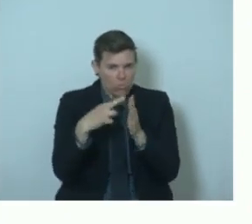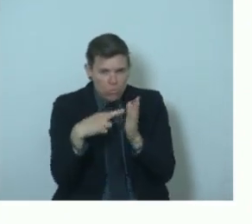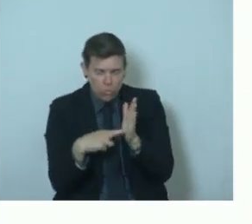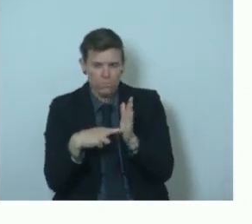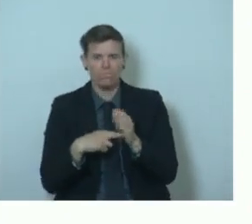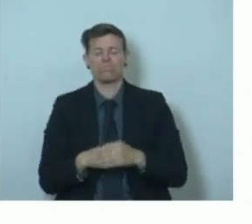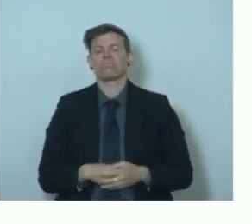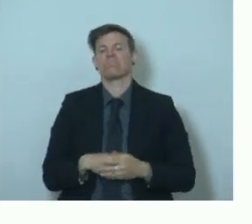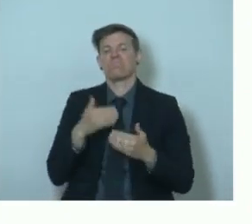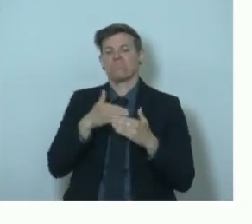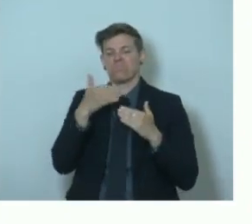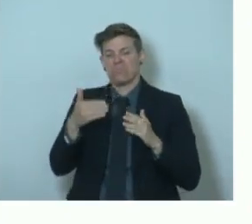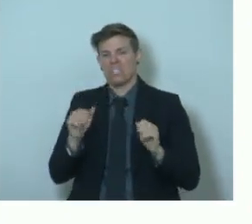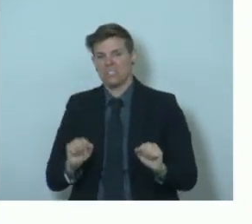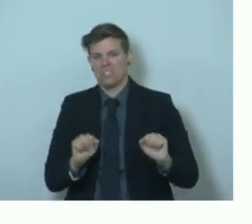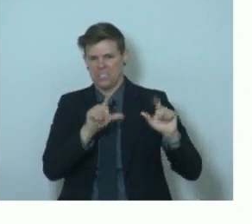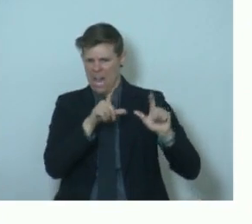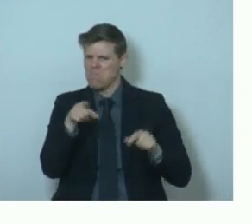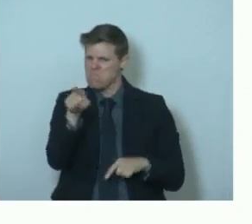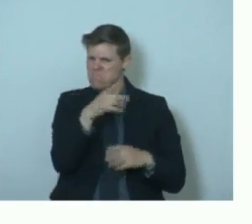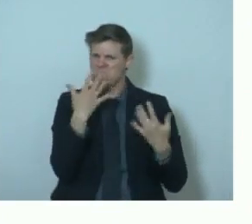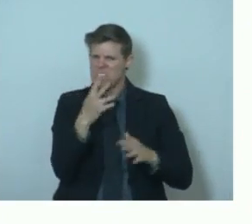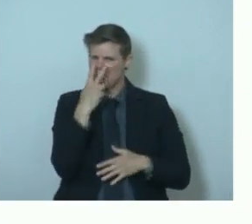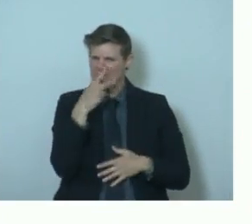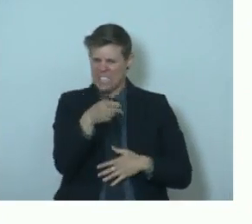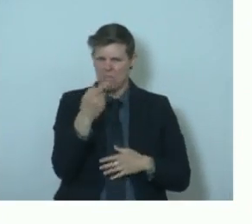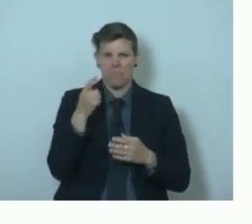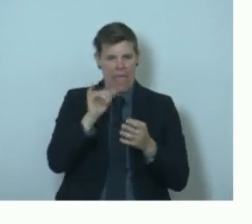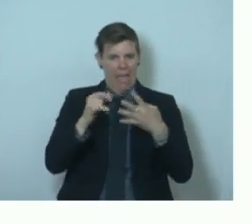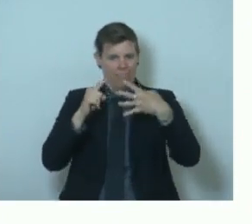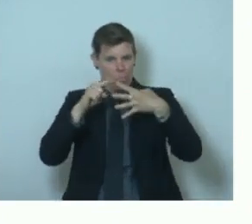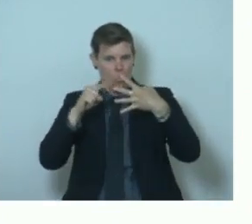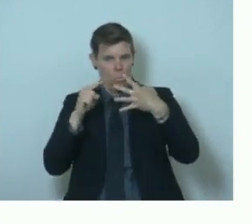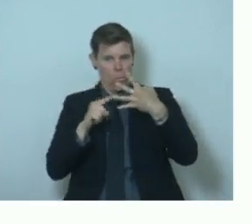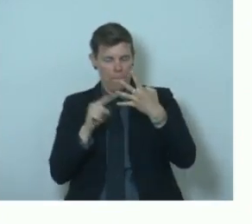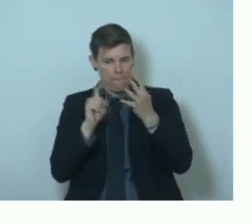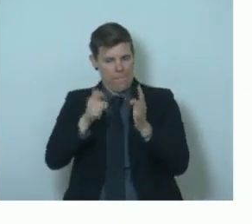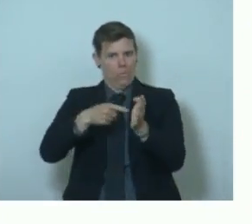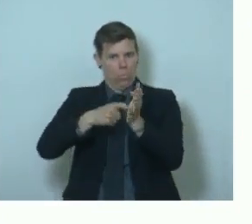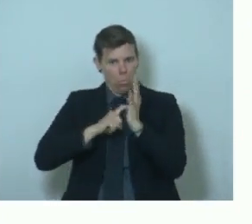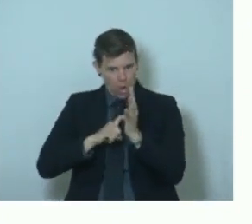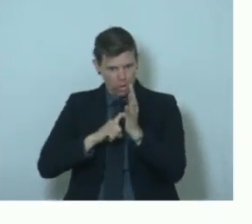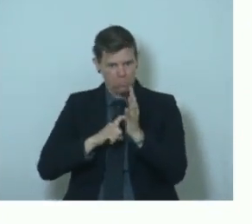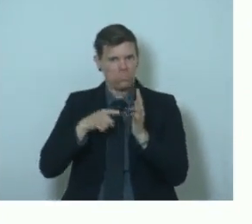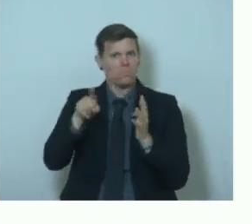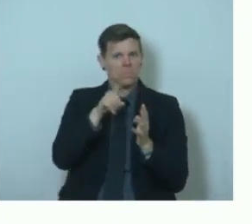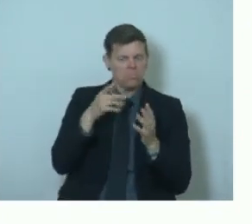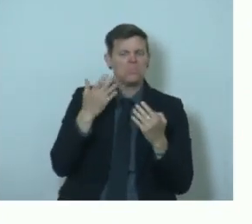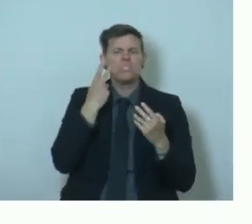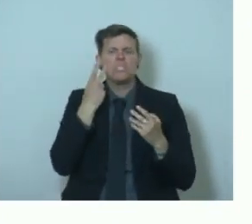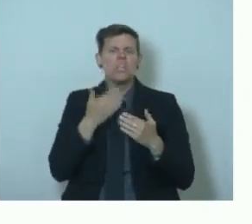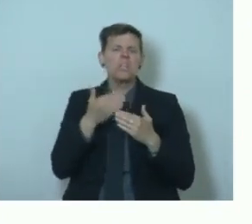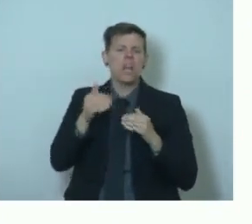ON THE NEXT SLIDE, SOME OF YOU MAY HAVE SEEN THIS.